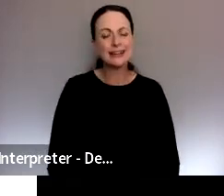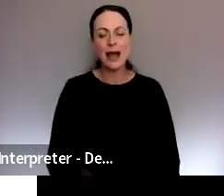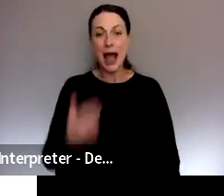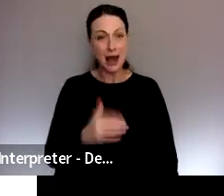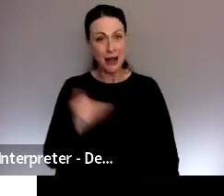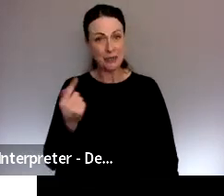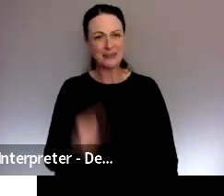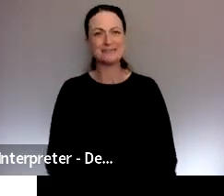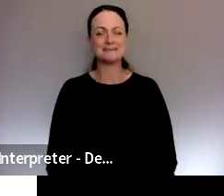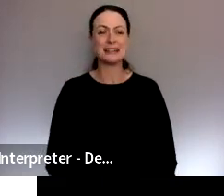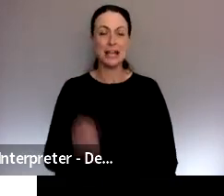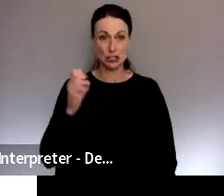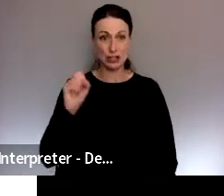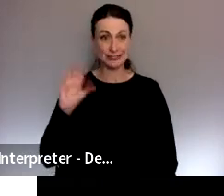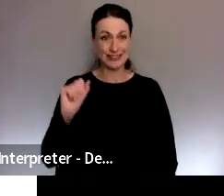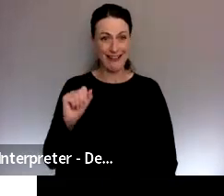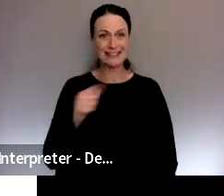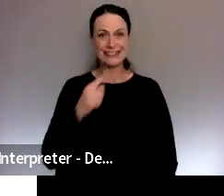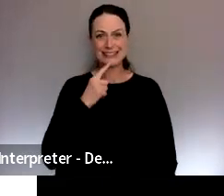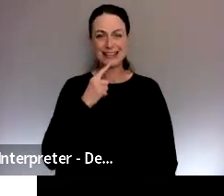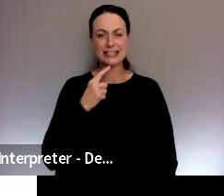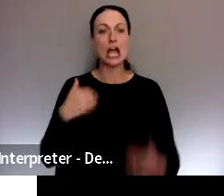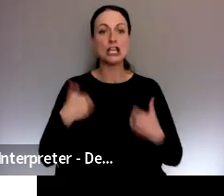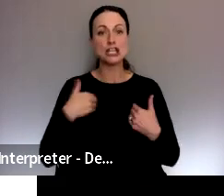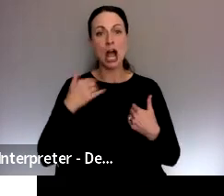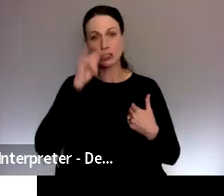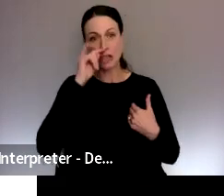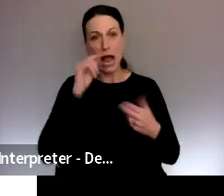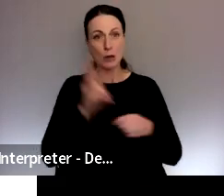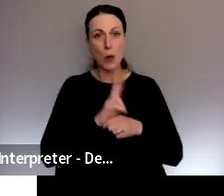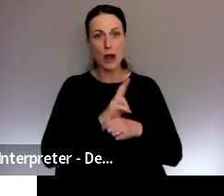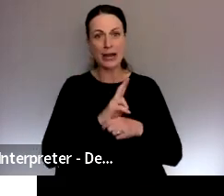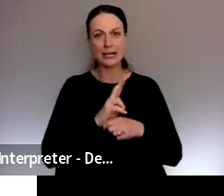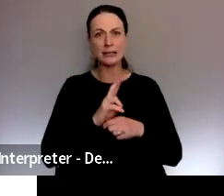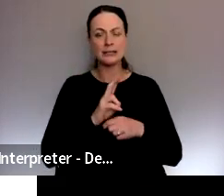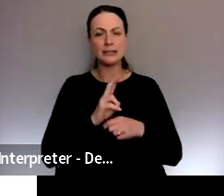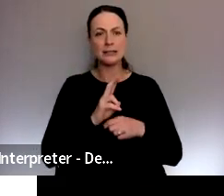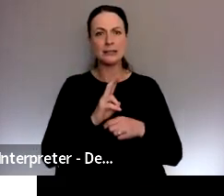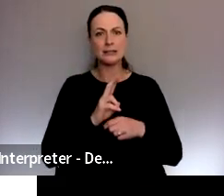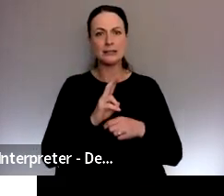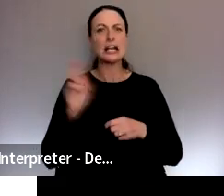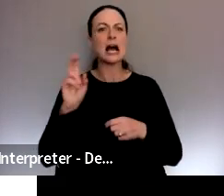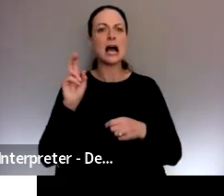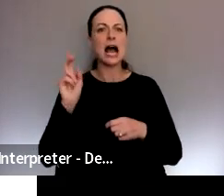Okay. Jessica shared "Young child wearing a design..." Oh.